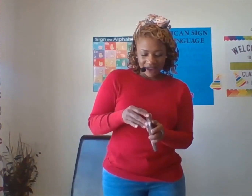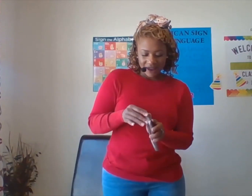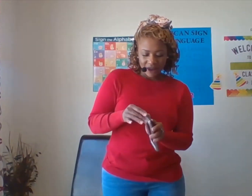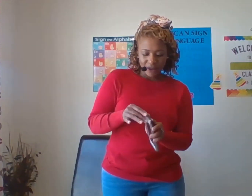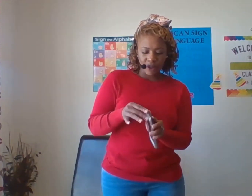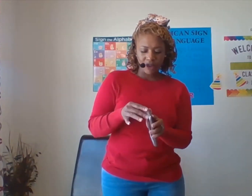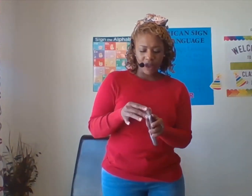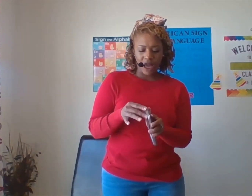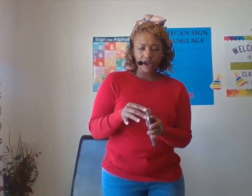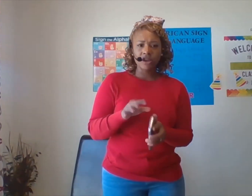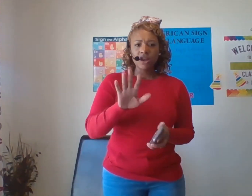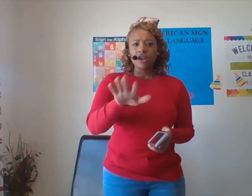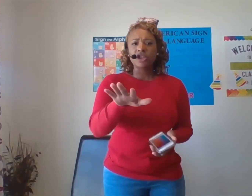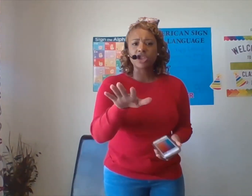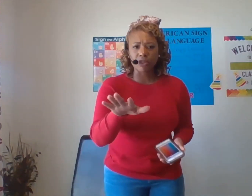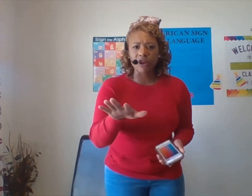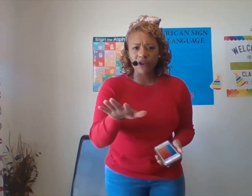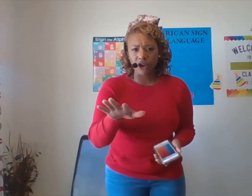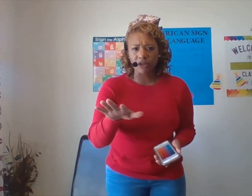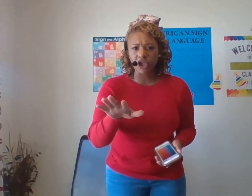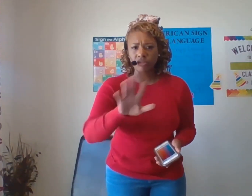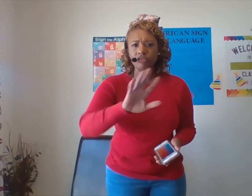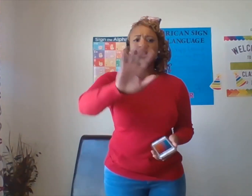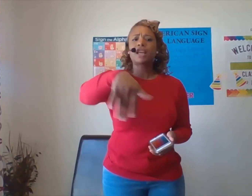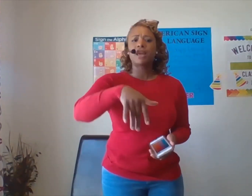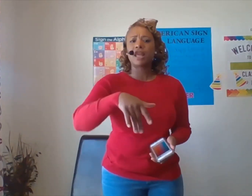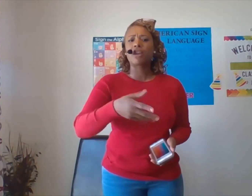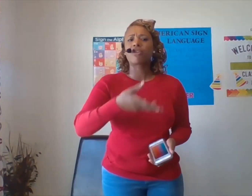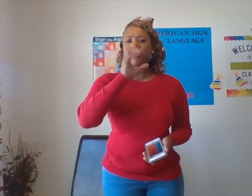here with you guys this is a brief intermission take a minute and grab a